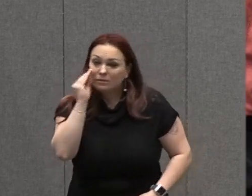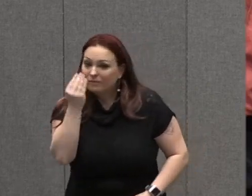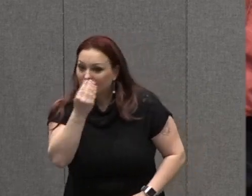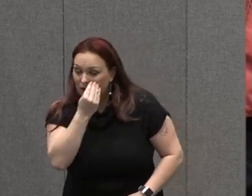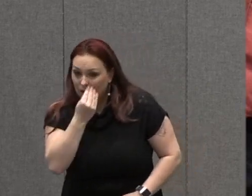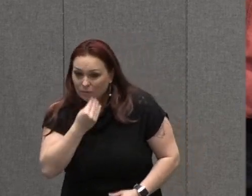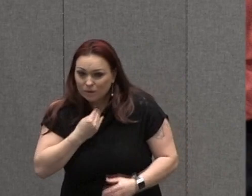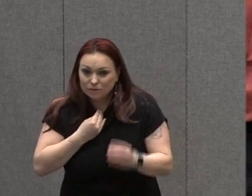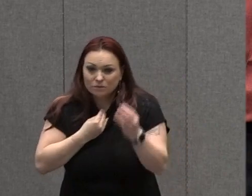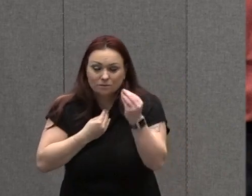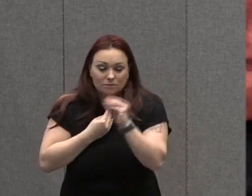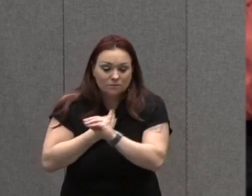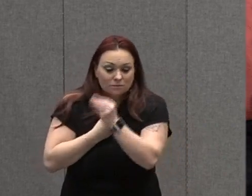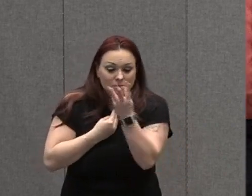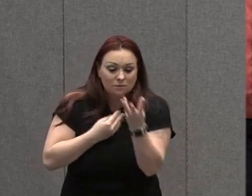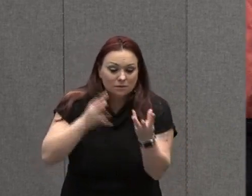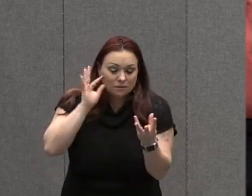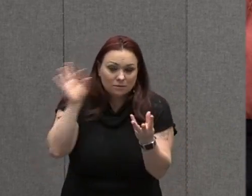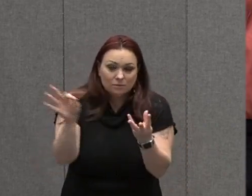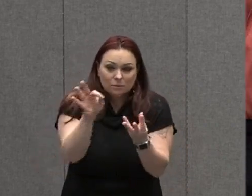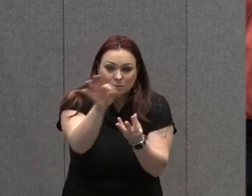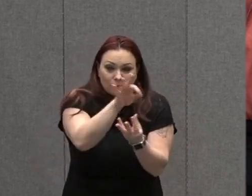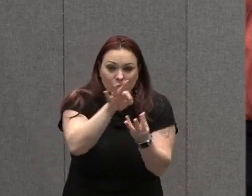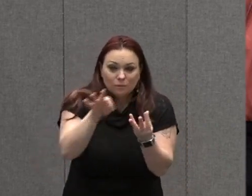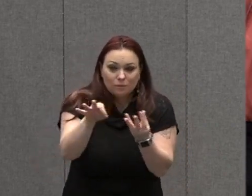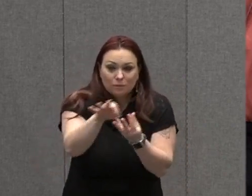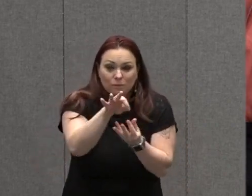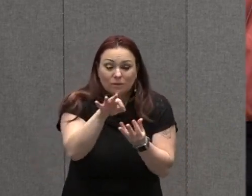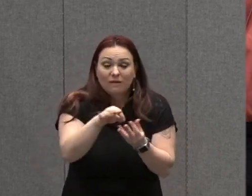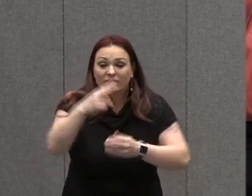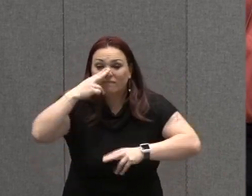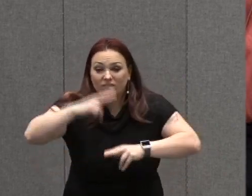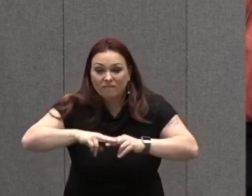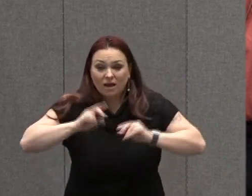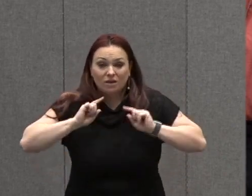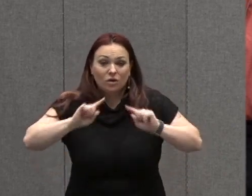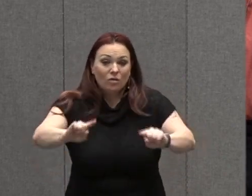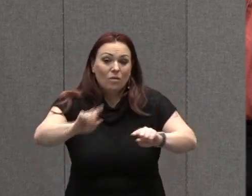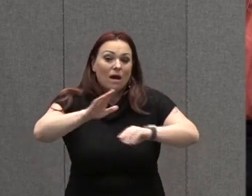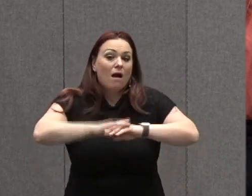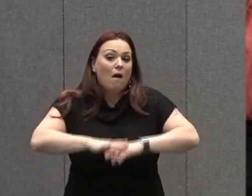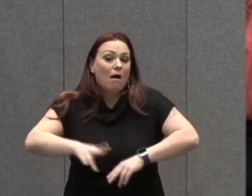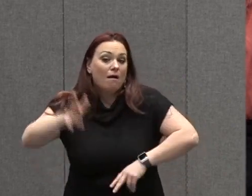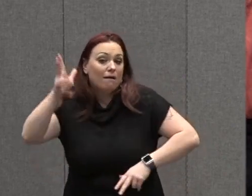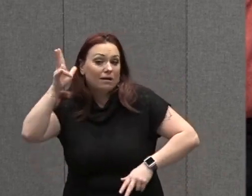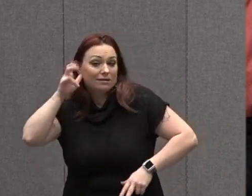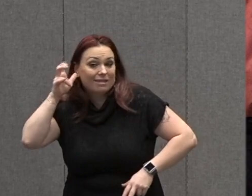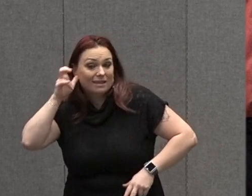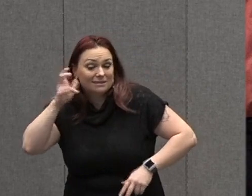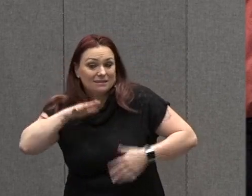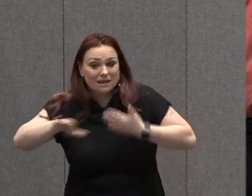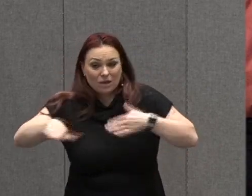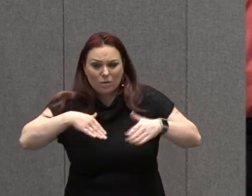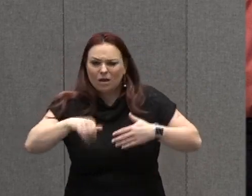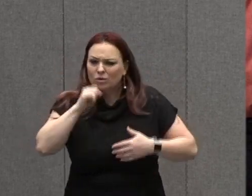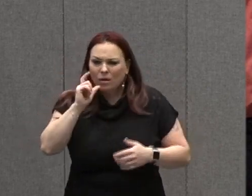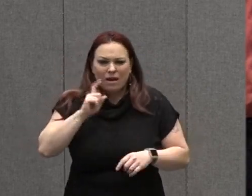It is fun to go on a listening walk. You do not have to go far. You could walk around the block and listen.